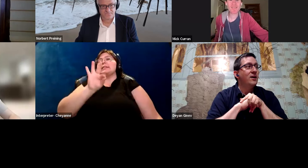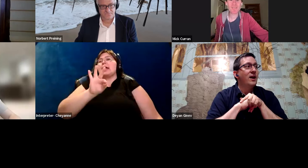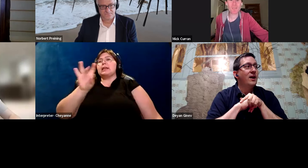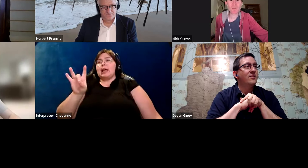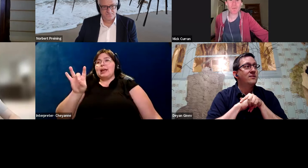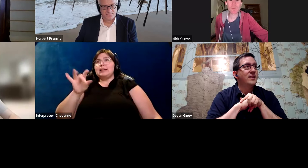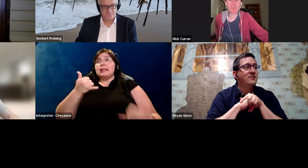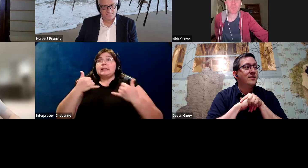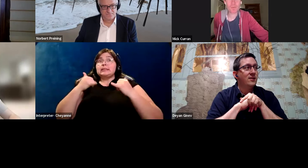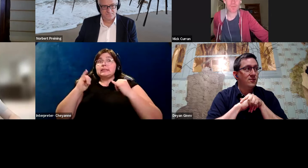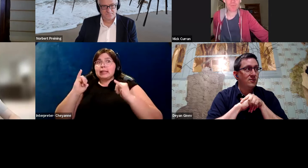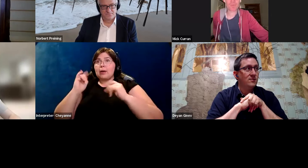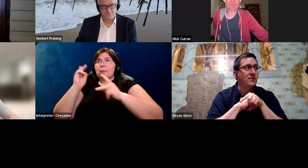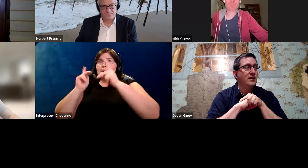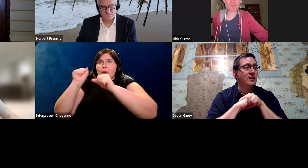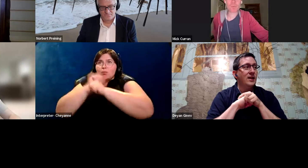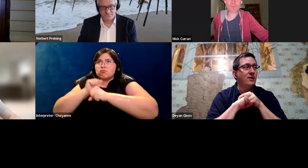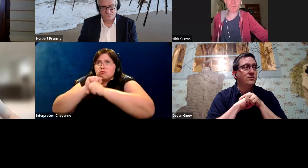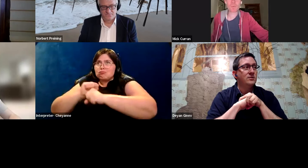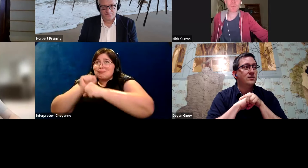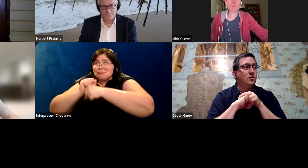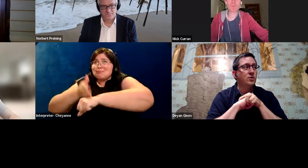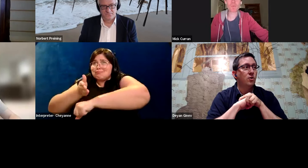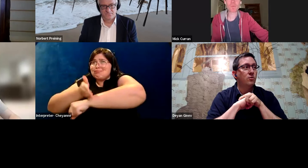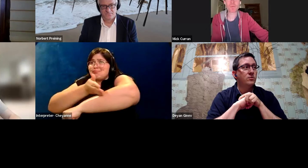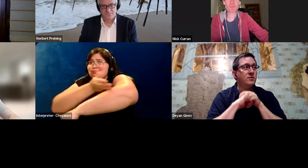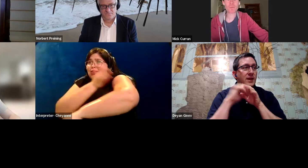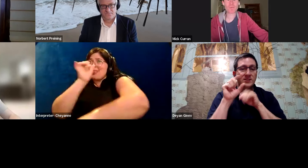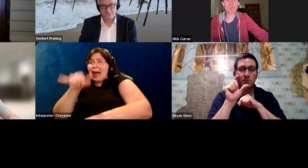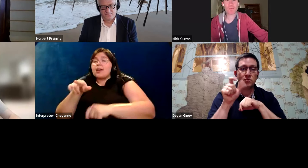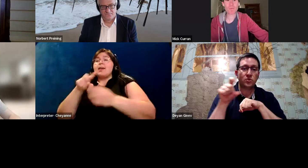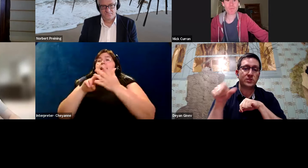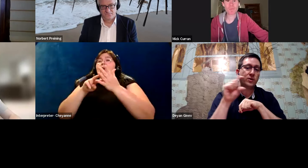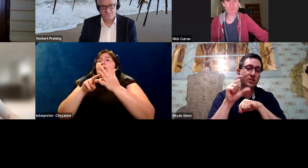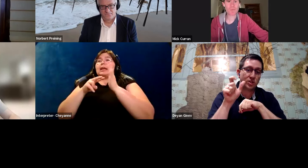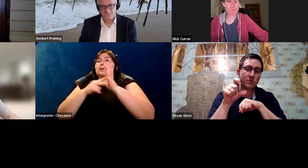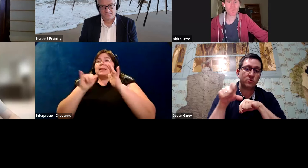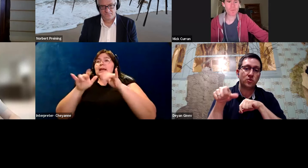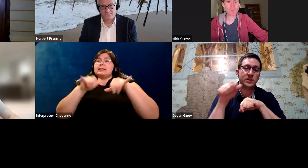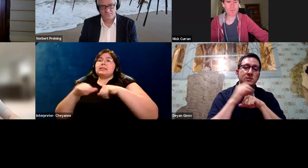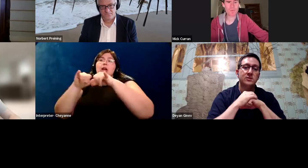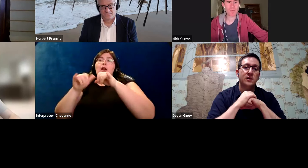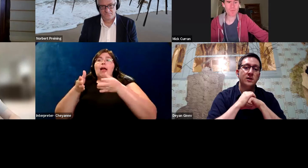And that standard allows to encode XML trees or HTML trees